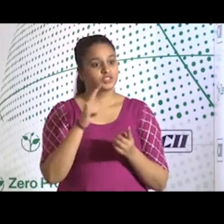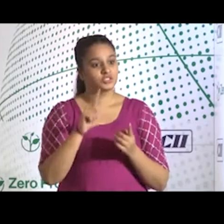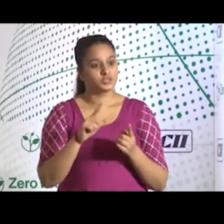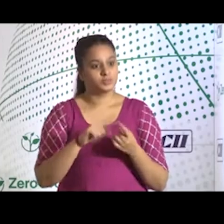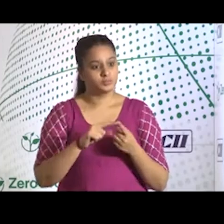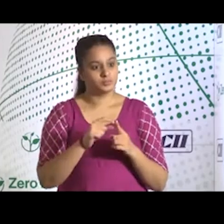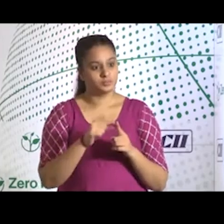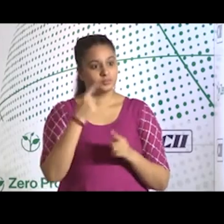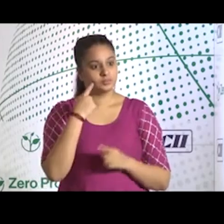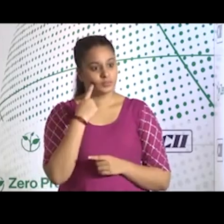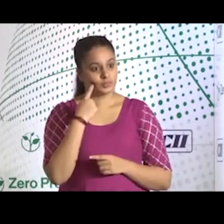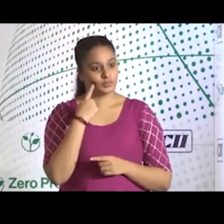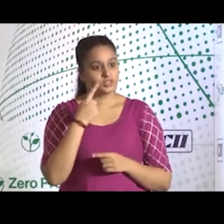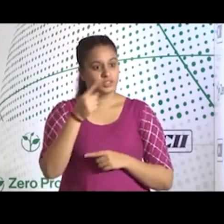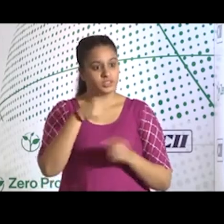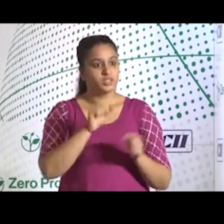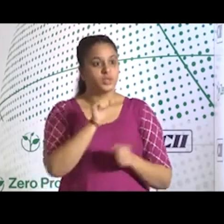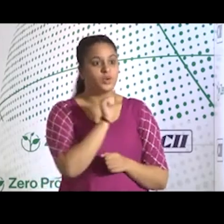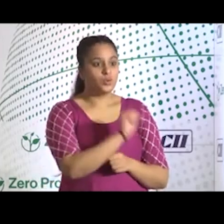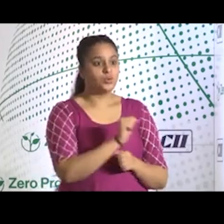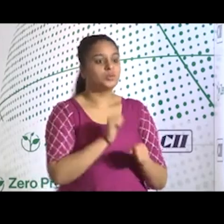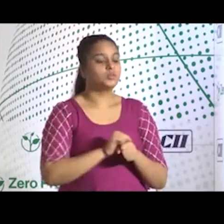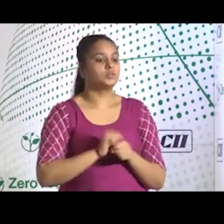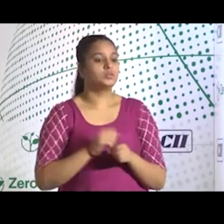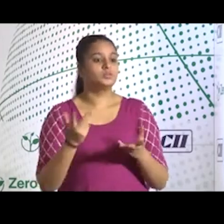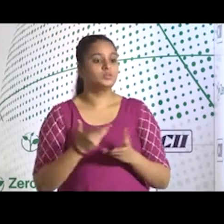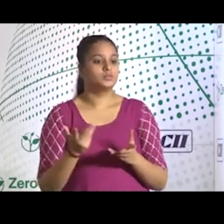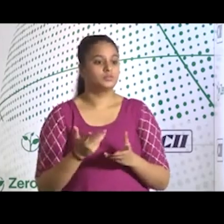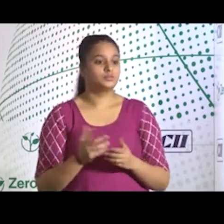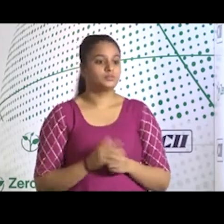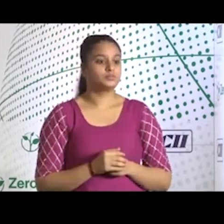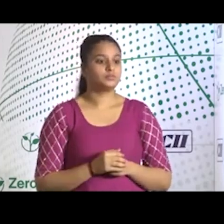A serial entrepreneur with a passion for technology and disability.